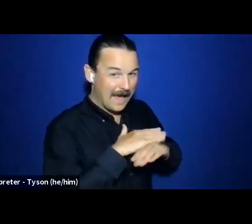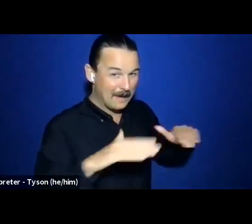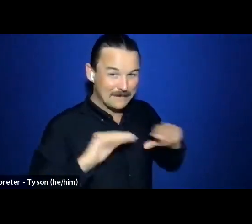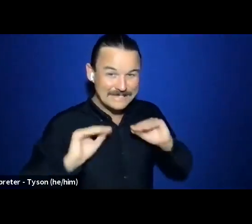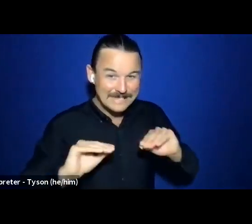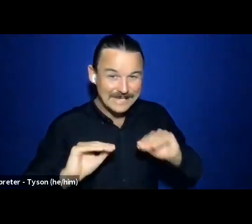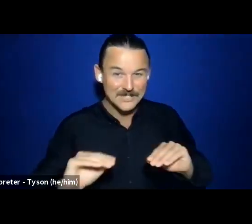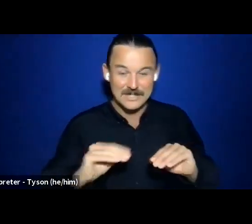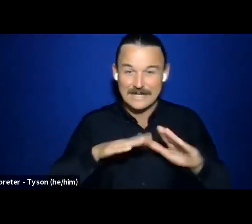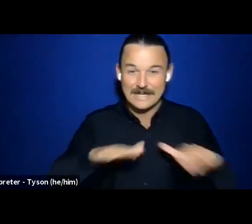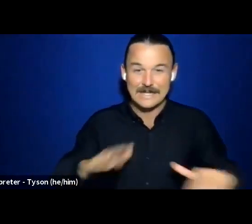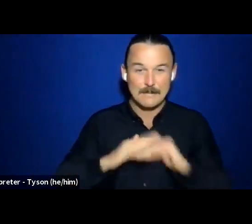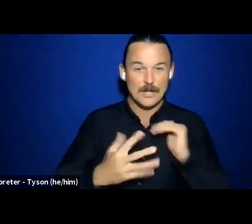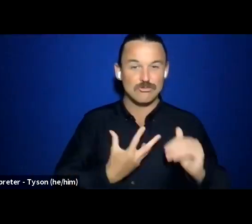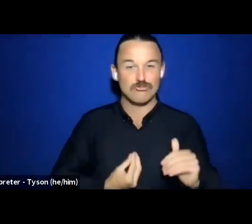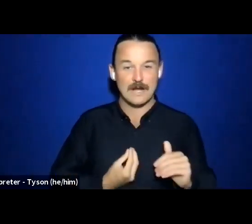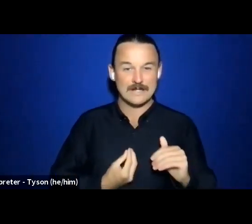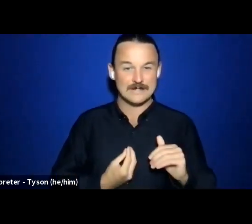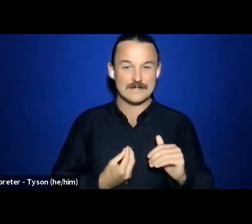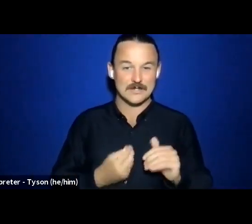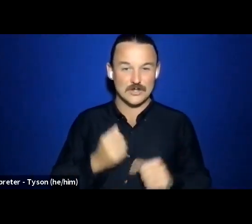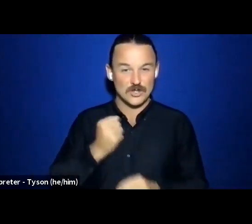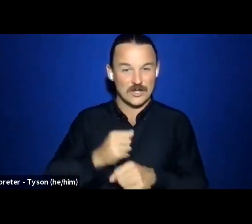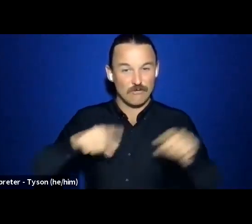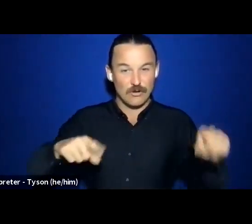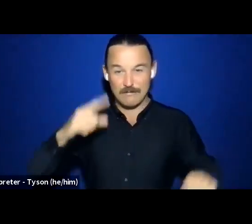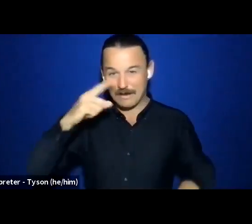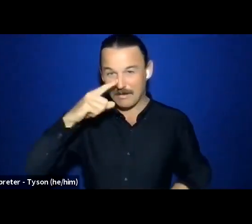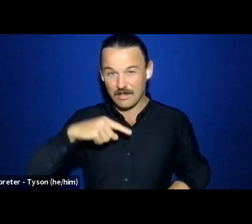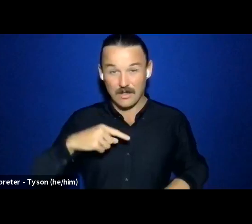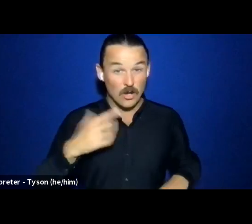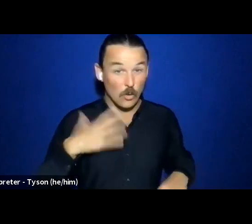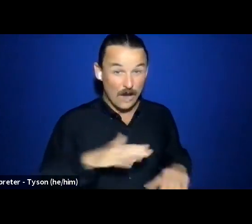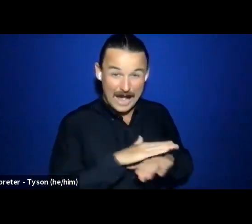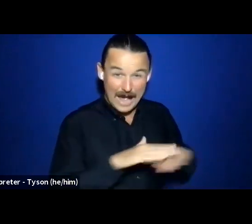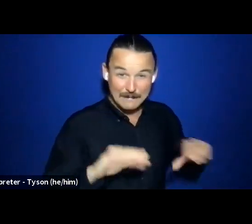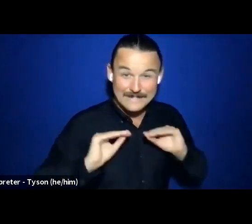diverse people even exist. and that they. they should be treated with risk should be treated with respect and